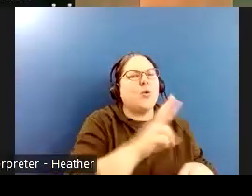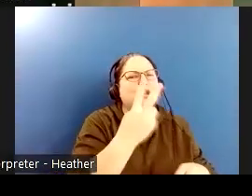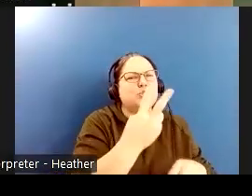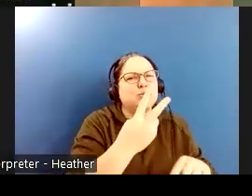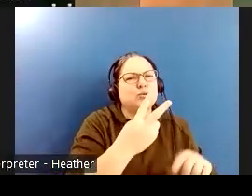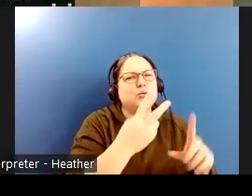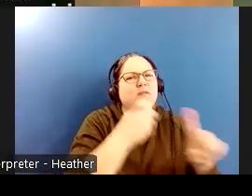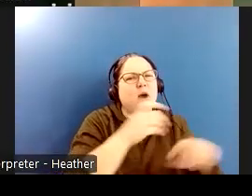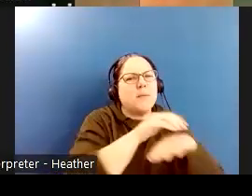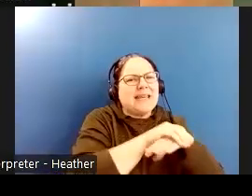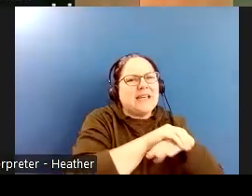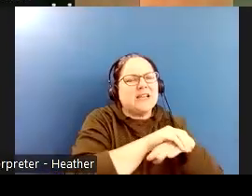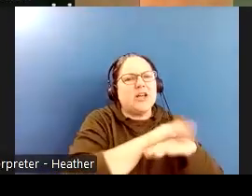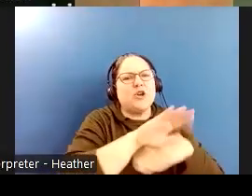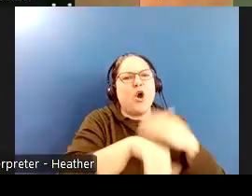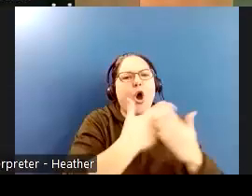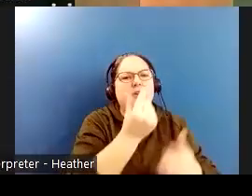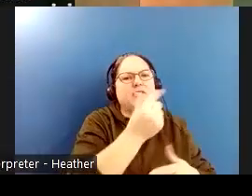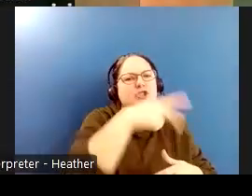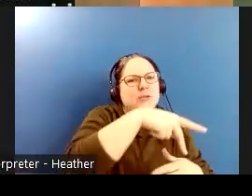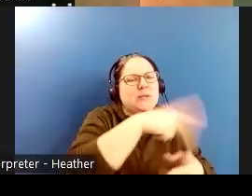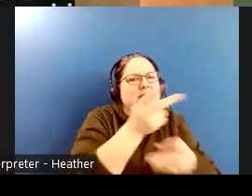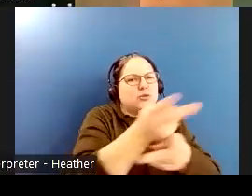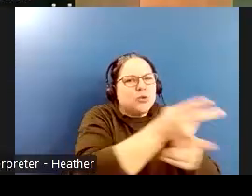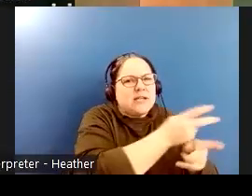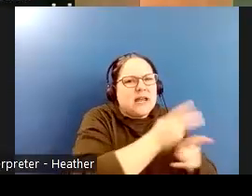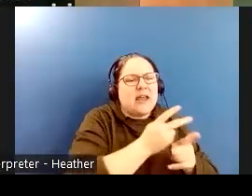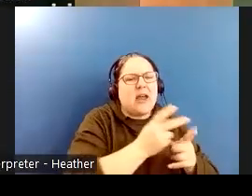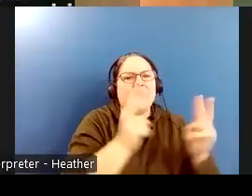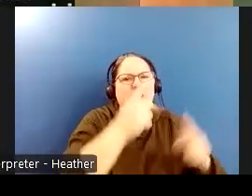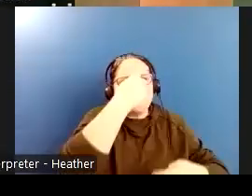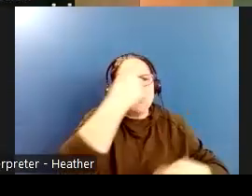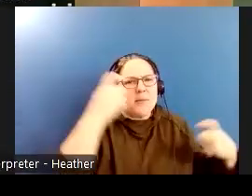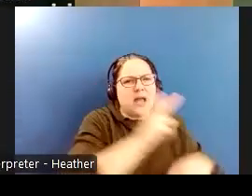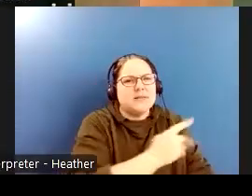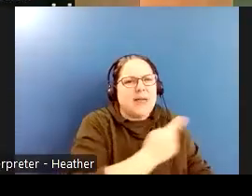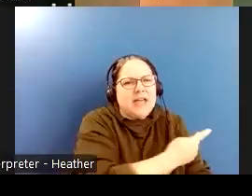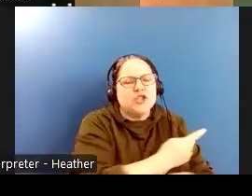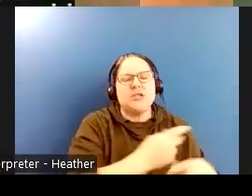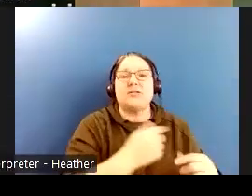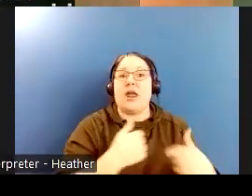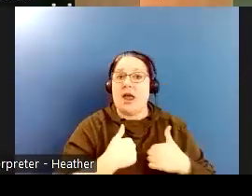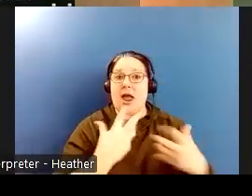all these GPS were taking care of very traumatized patients. And I actually participated in one and